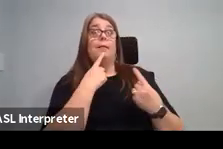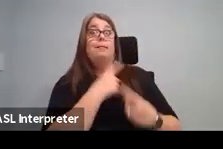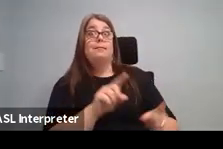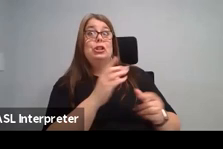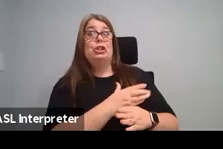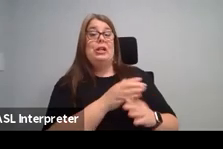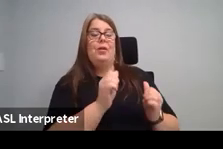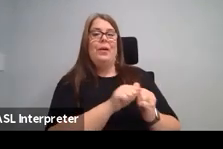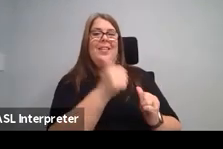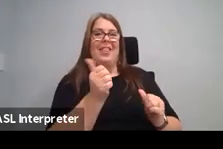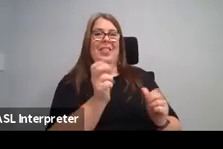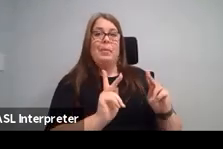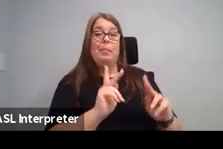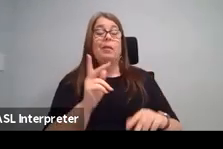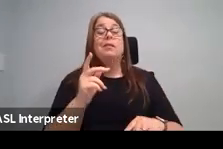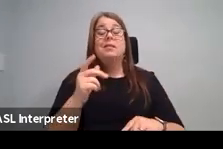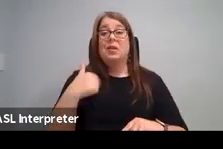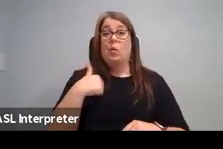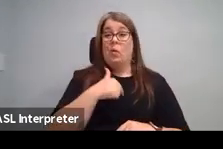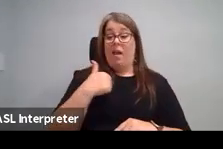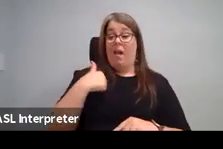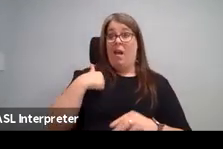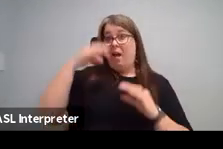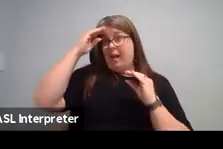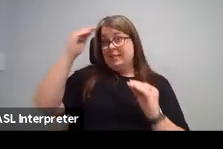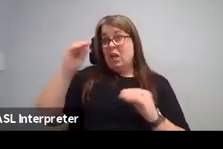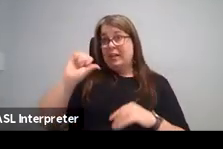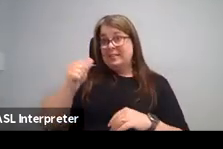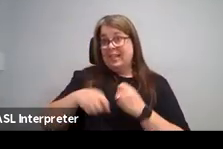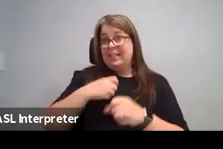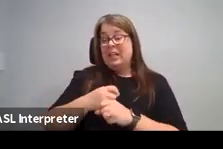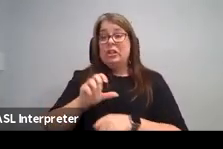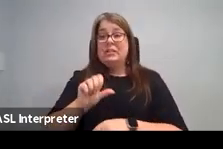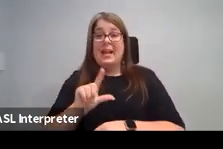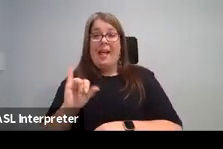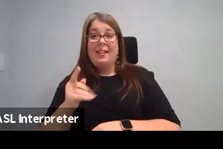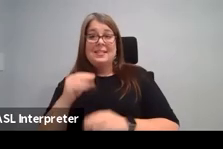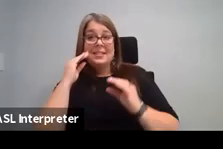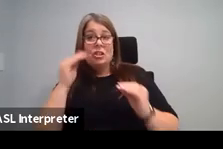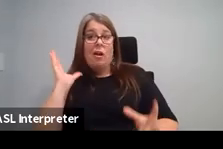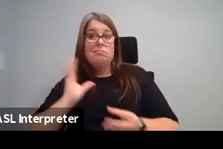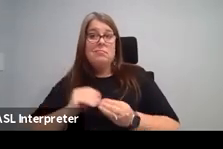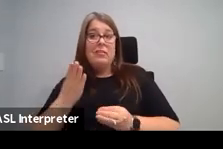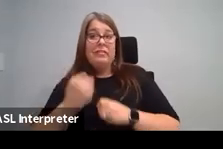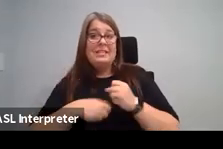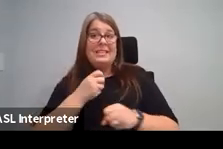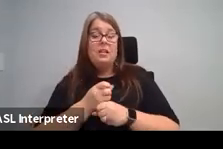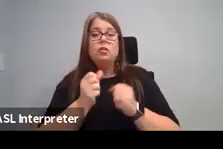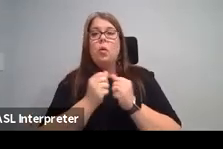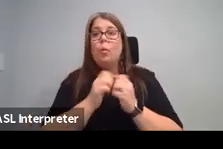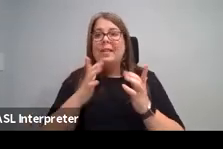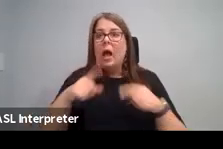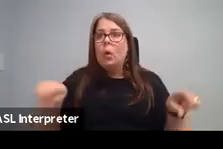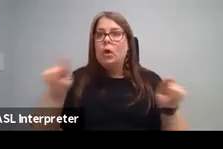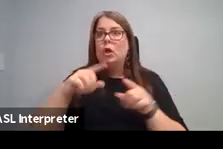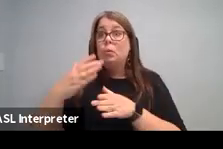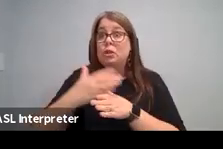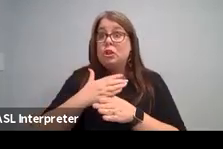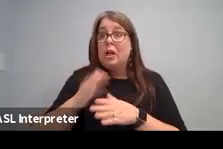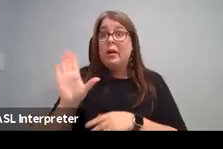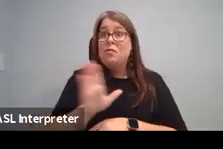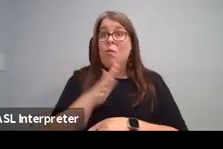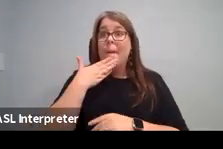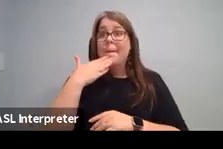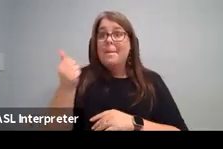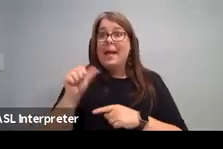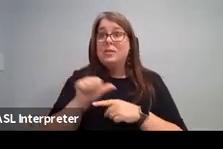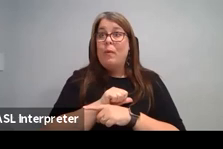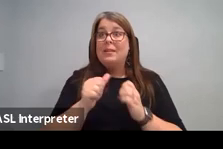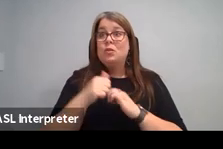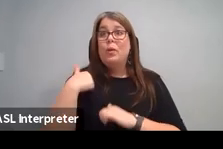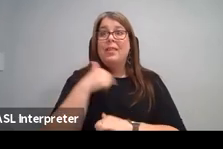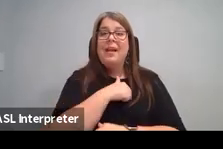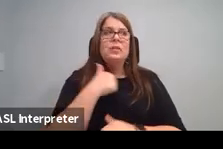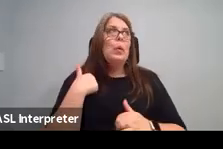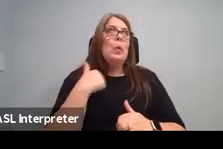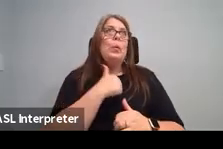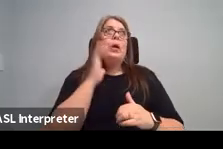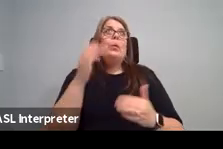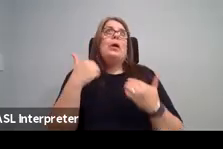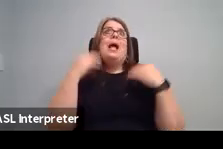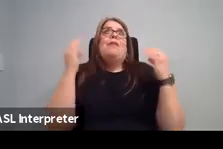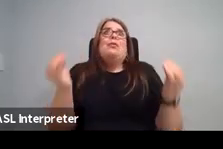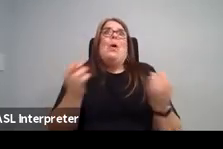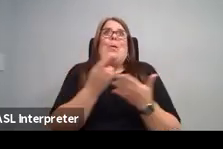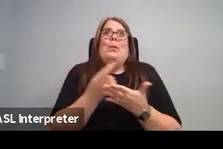Jewyl Alderson Clarke, SDCOE: We recognize that we are not at the front lines of this work right now and without you are sharing your best practices with us, we would have none of this so you to share with us. We only have about seven minutes left. Allison so